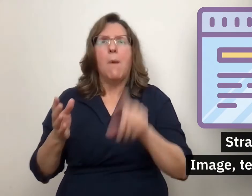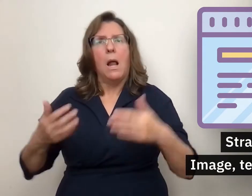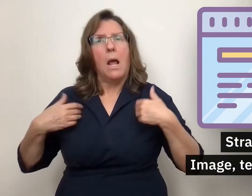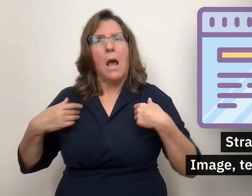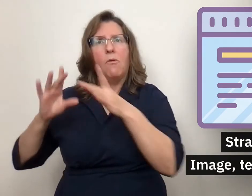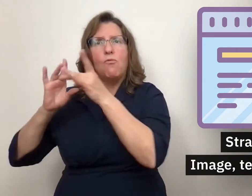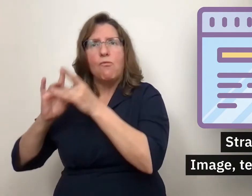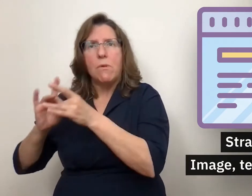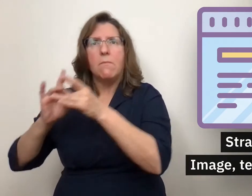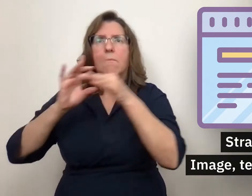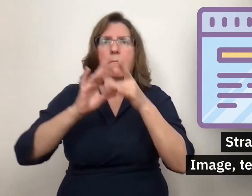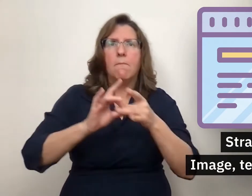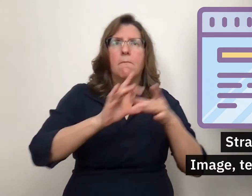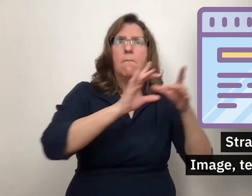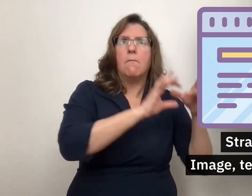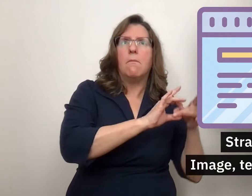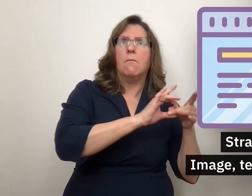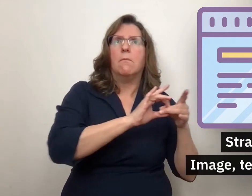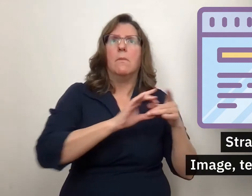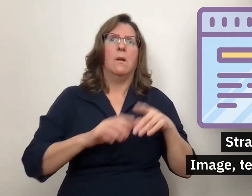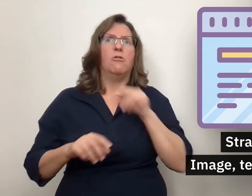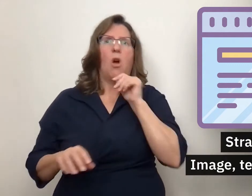The design must be strategic, logically connected.